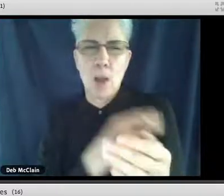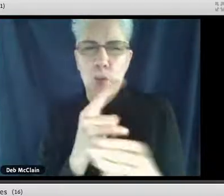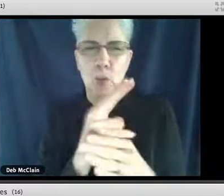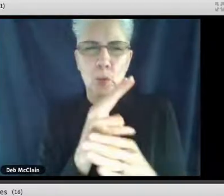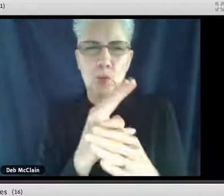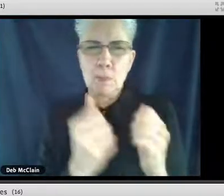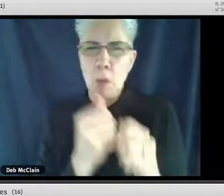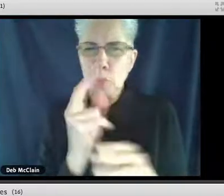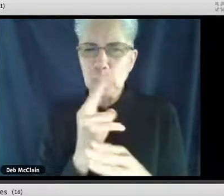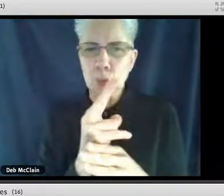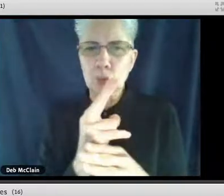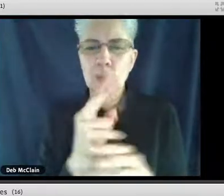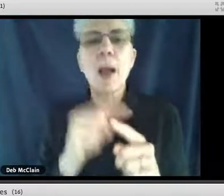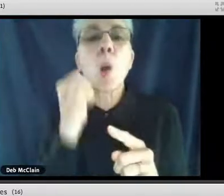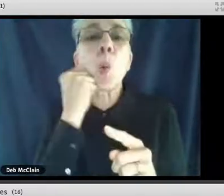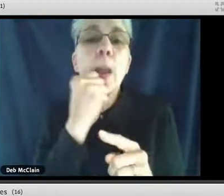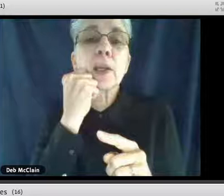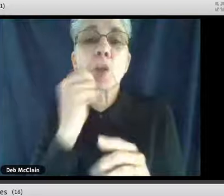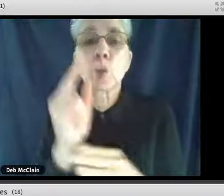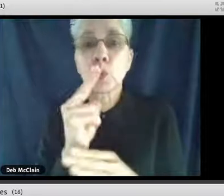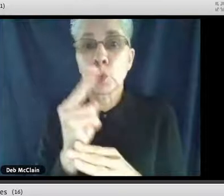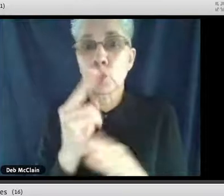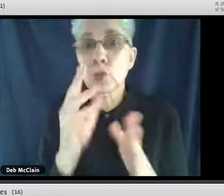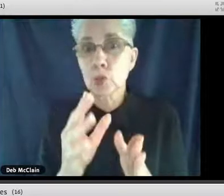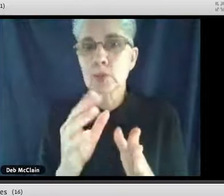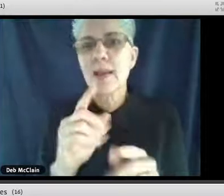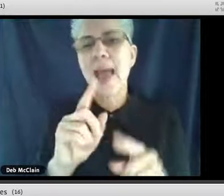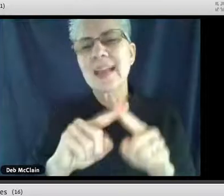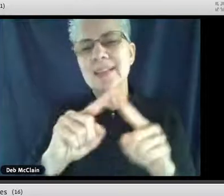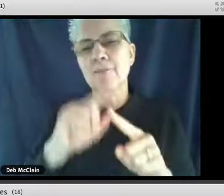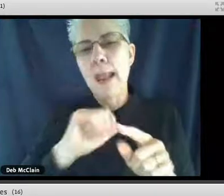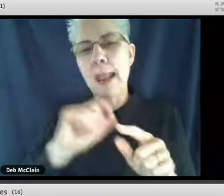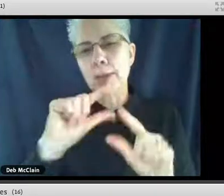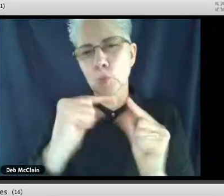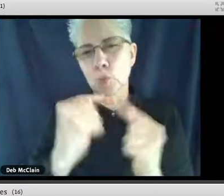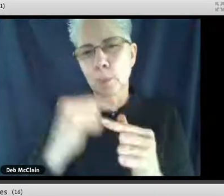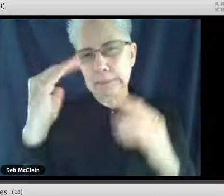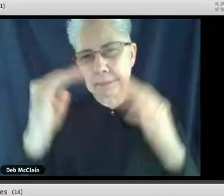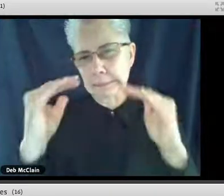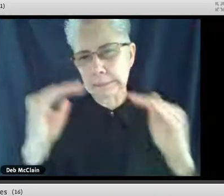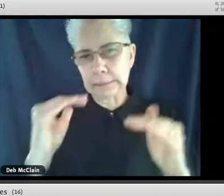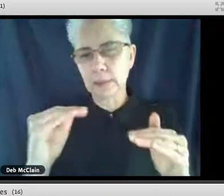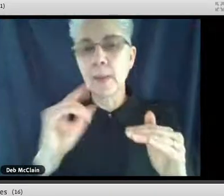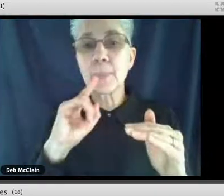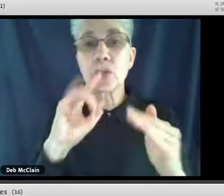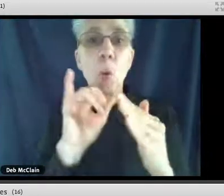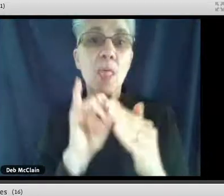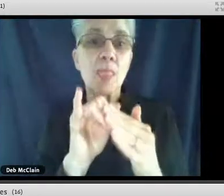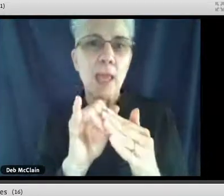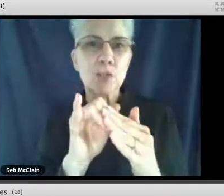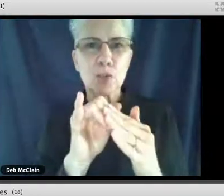but regular users and different age groups to make sure you're kind of hitting...